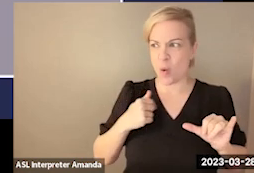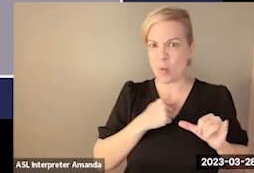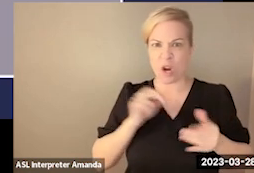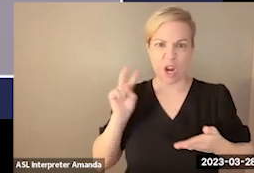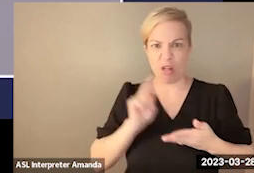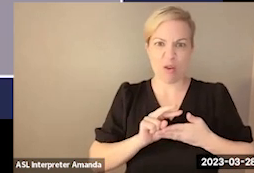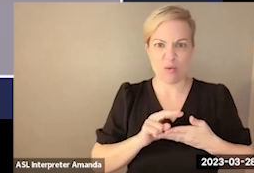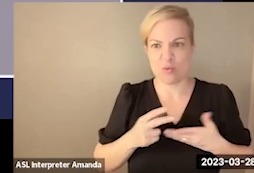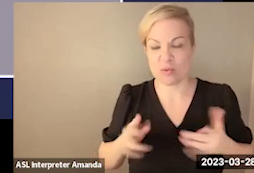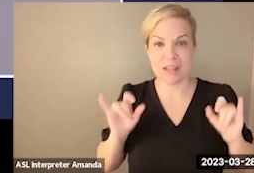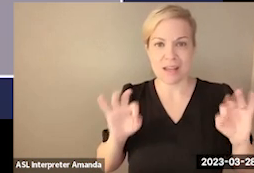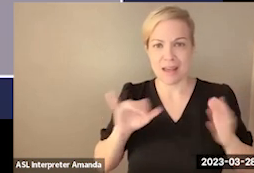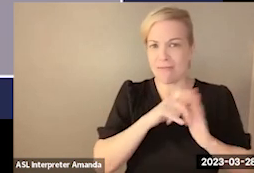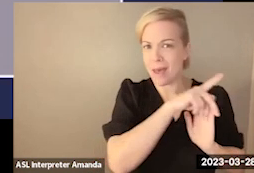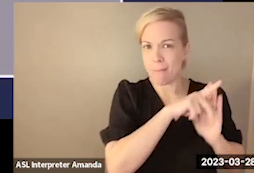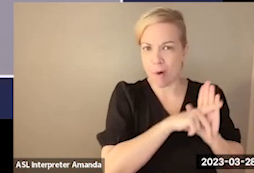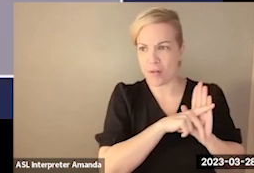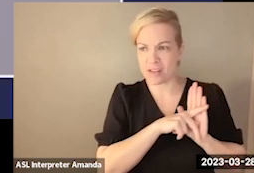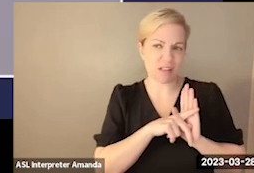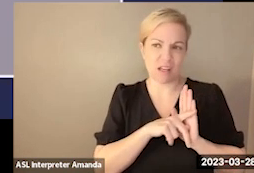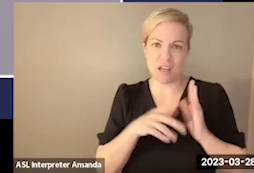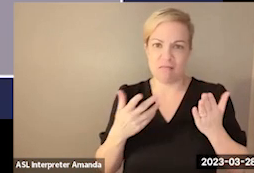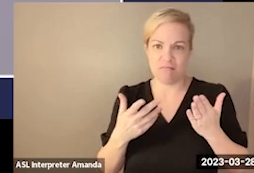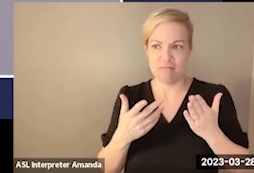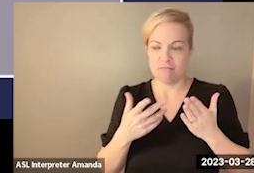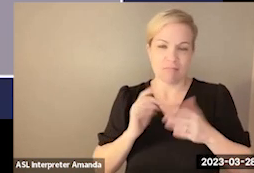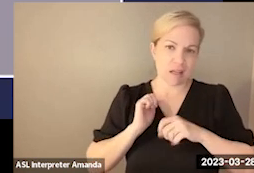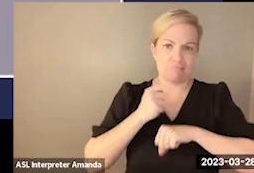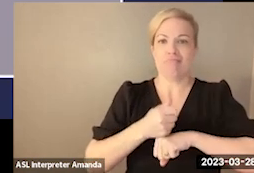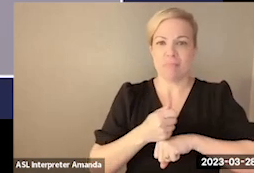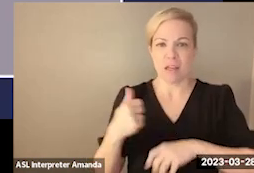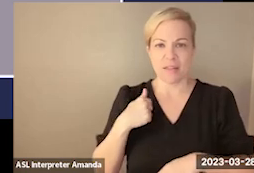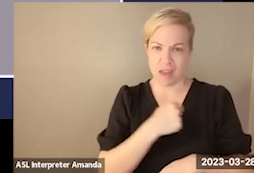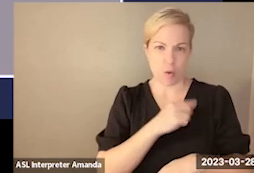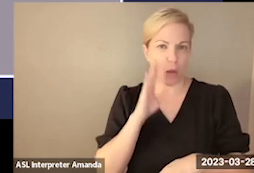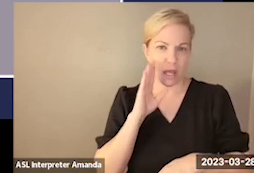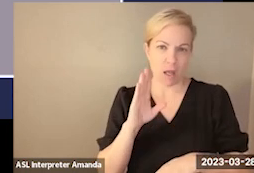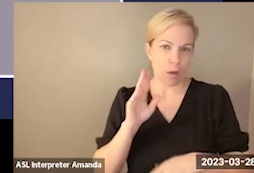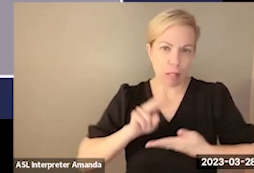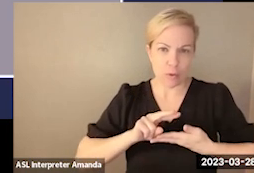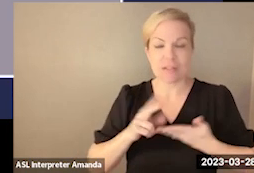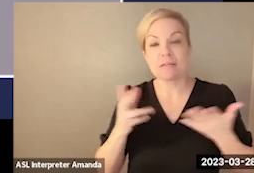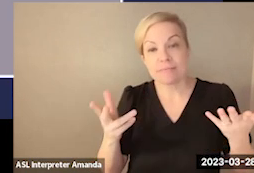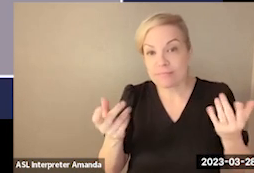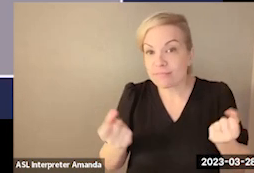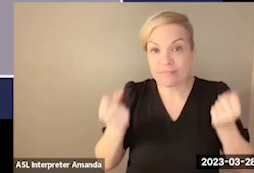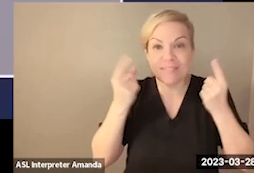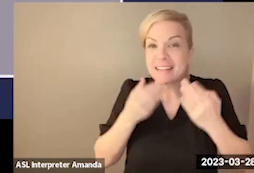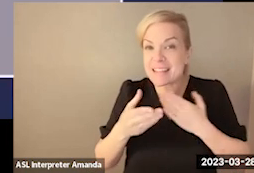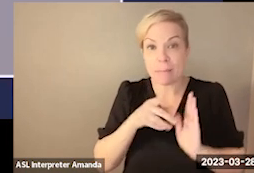Debbie Stine, Science & Technology Policy Academy: if that policy is put into place. and there's always winners, and there's always losers, and any policy.